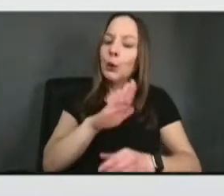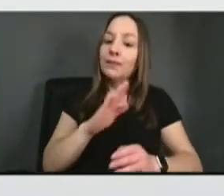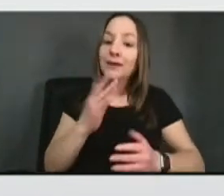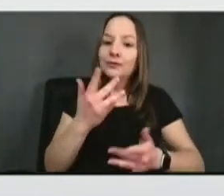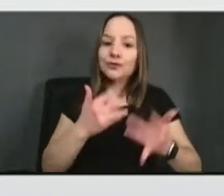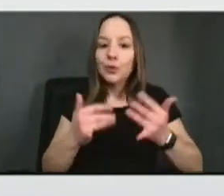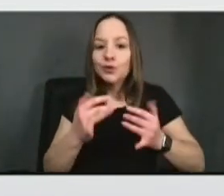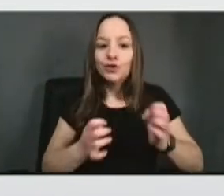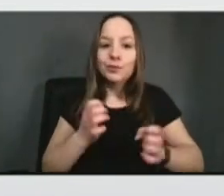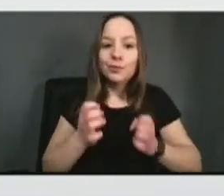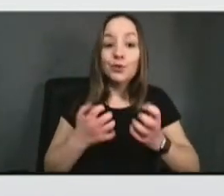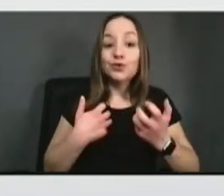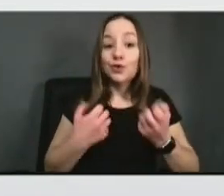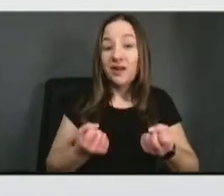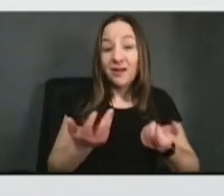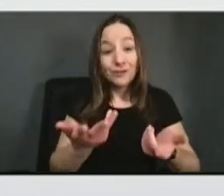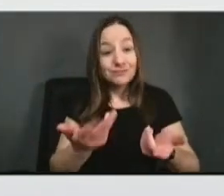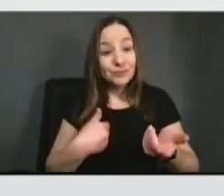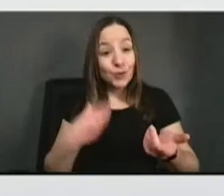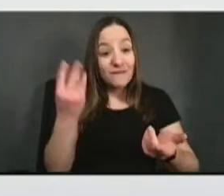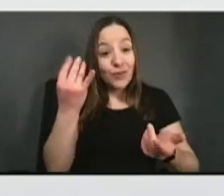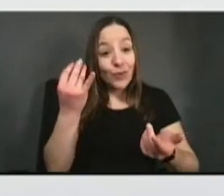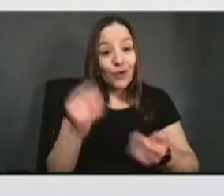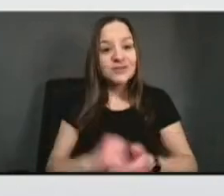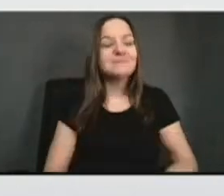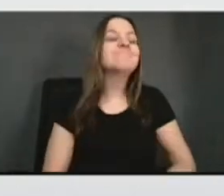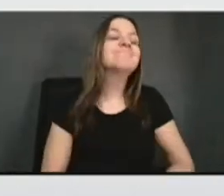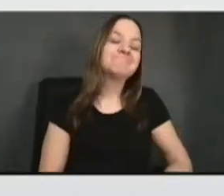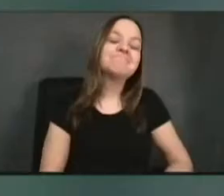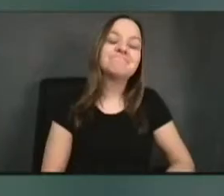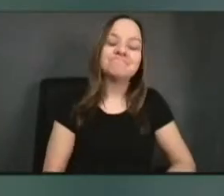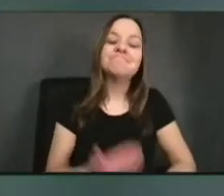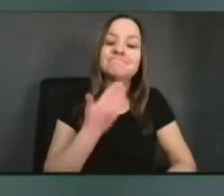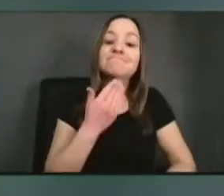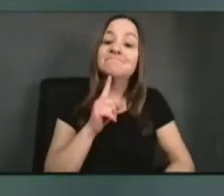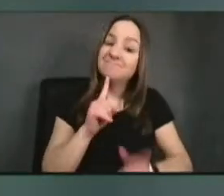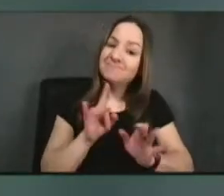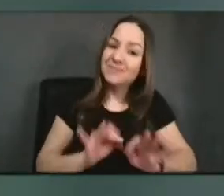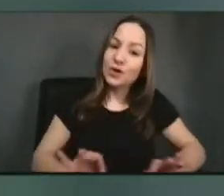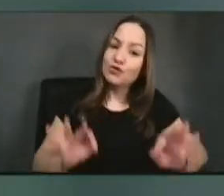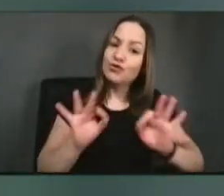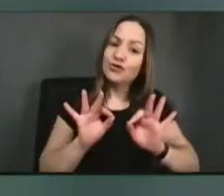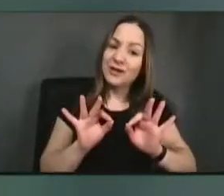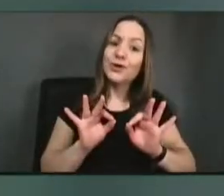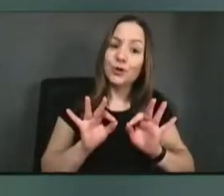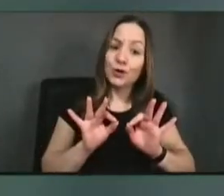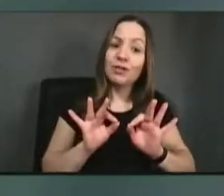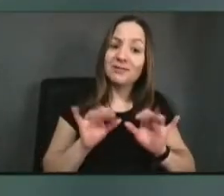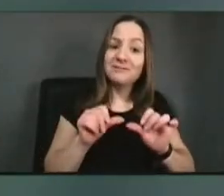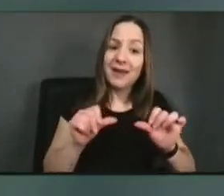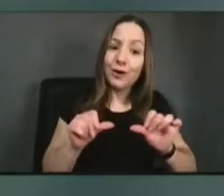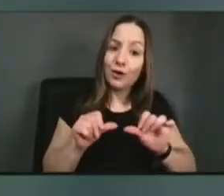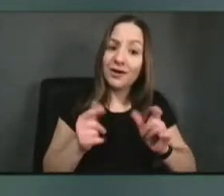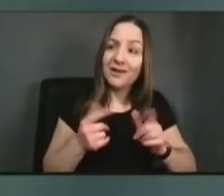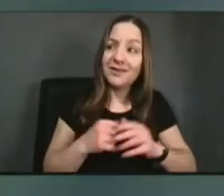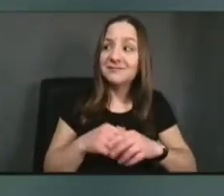social, emotional health as well. I wonder if you have some thoughts in this area. Think